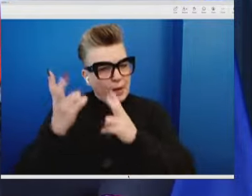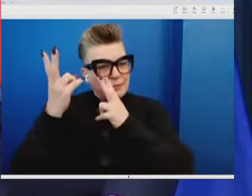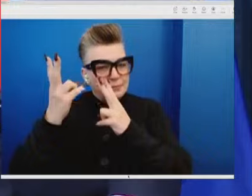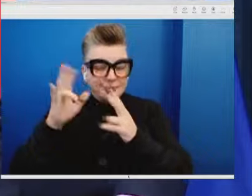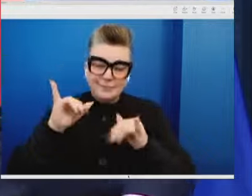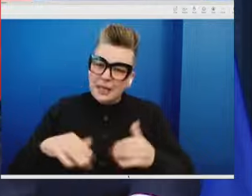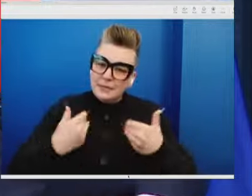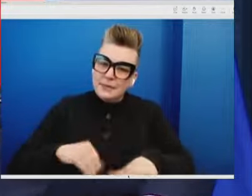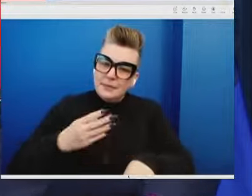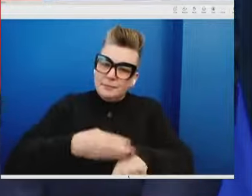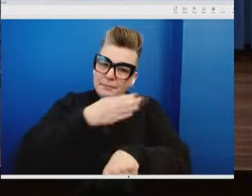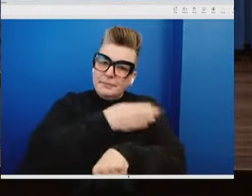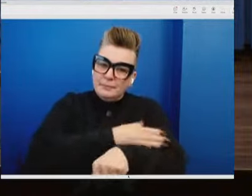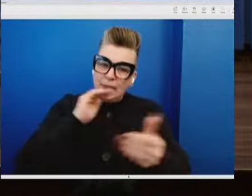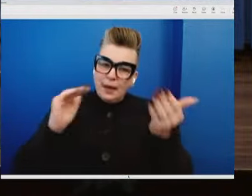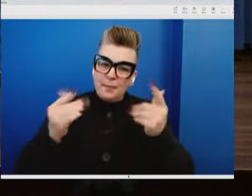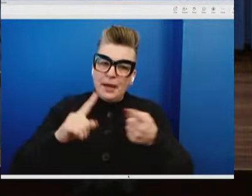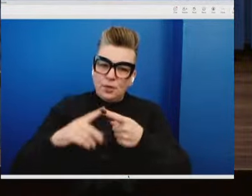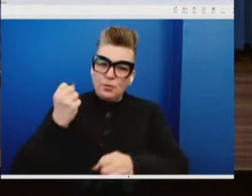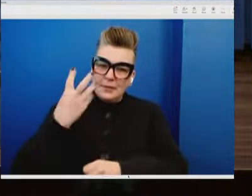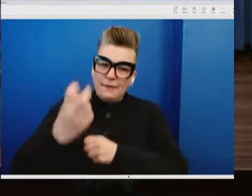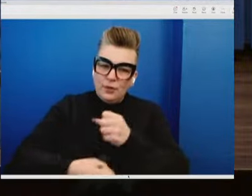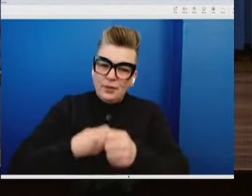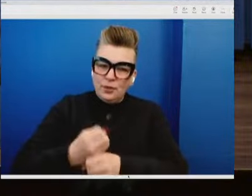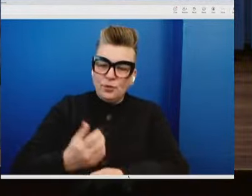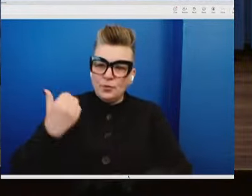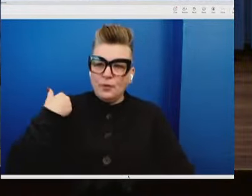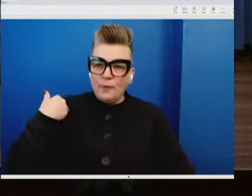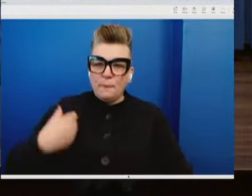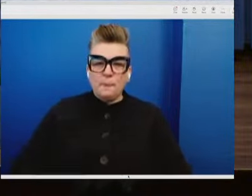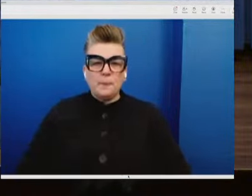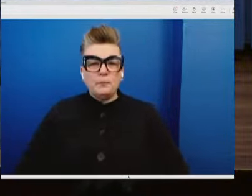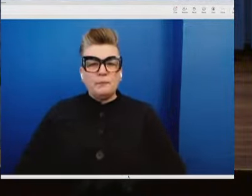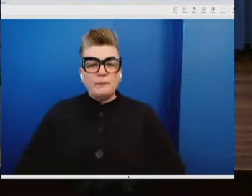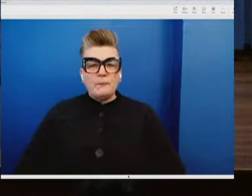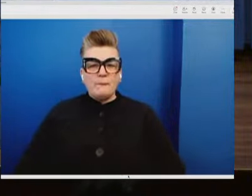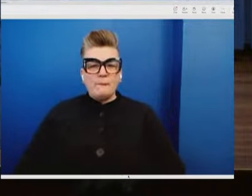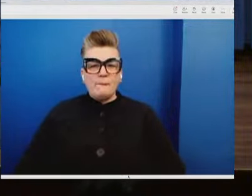Amy Gleason: I'll add one thing, too, that with these tools that we're building,